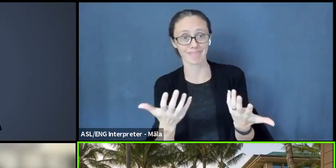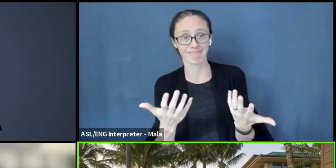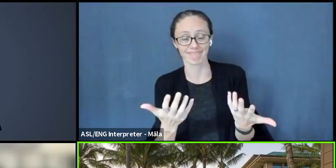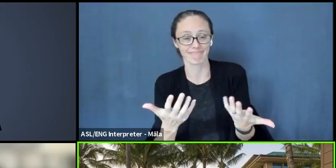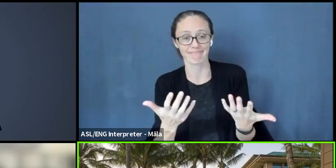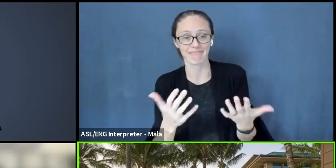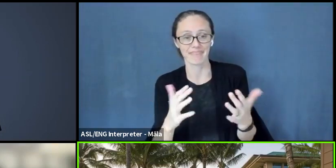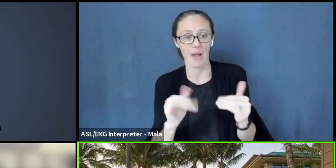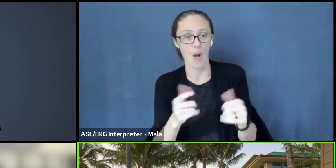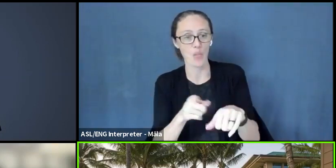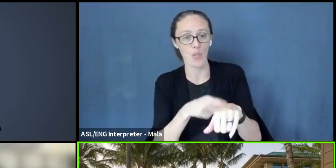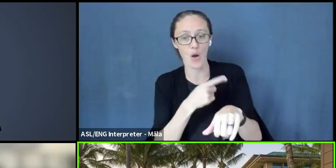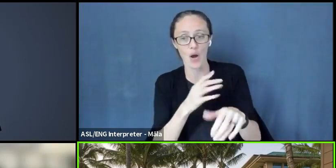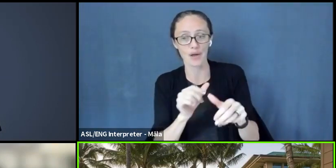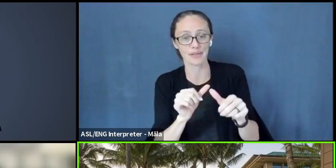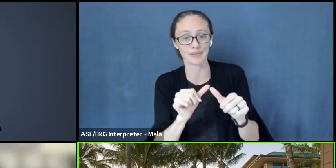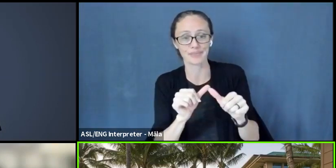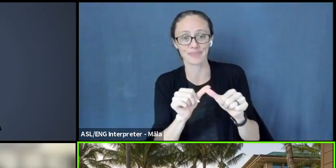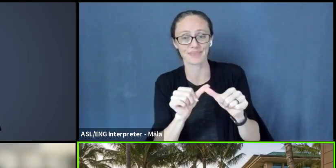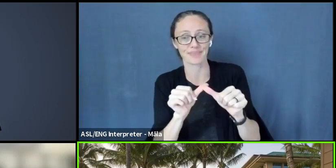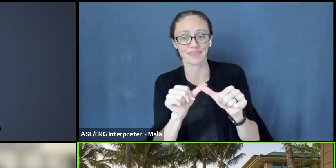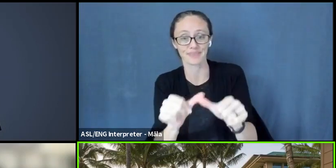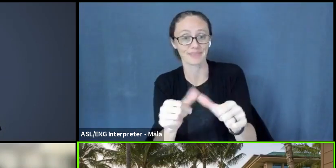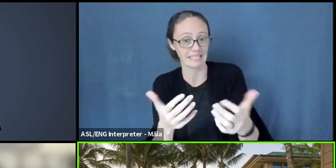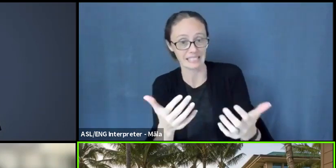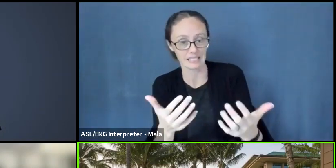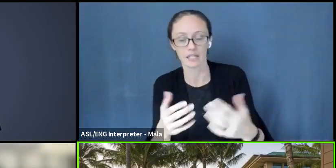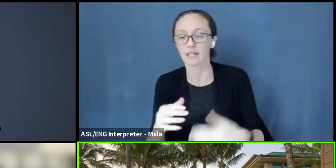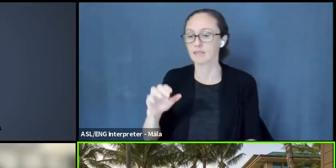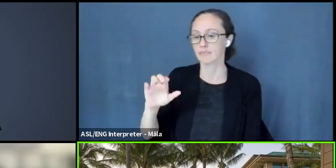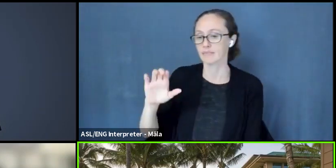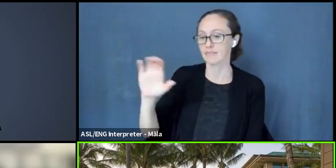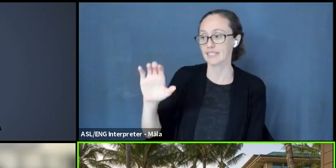You know, CDC has been trying.